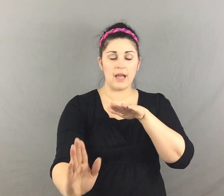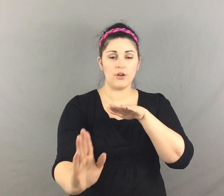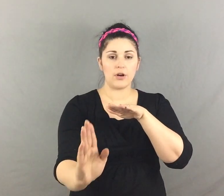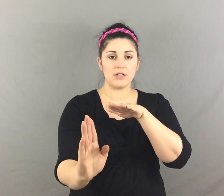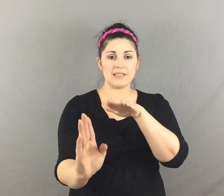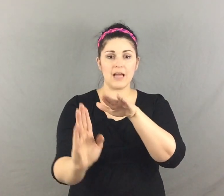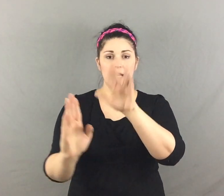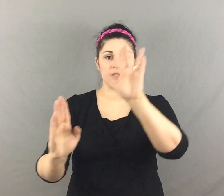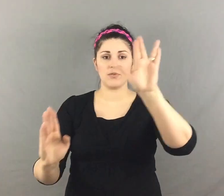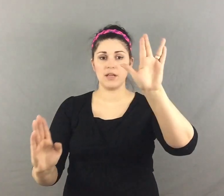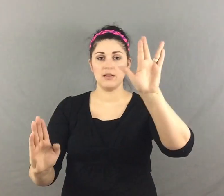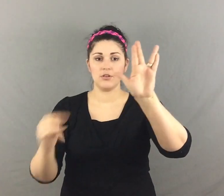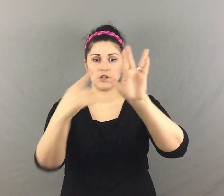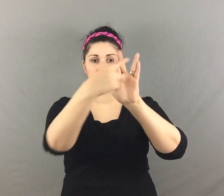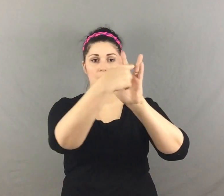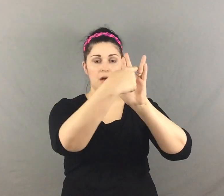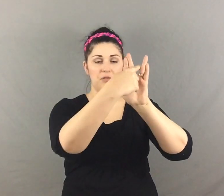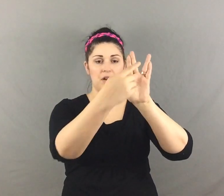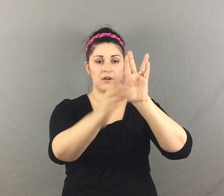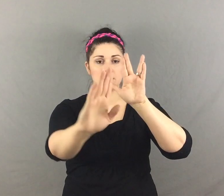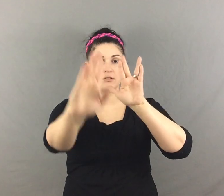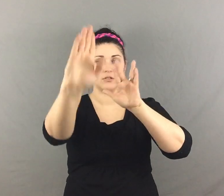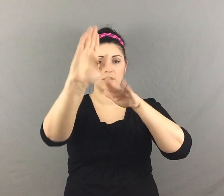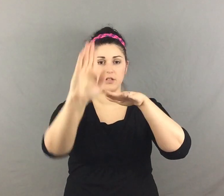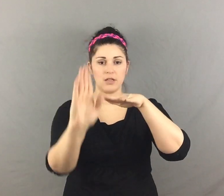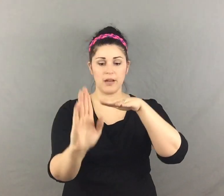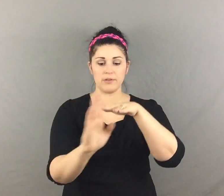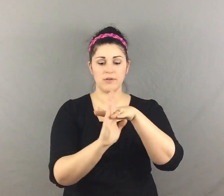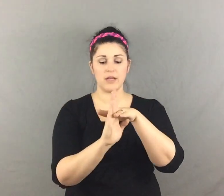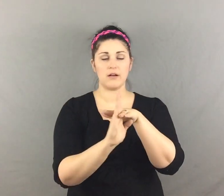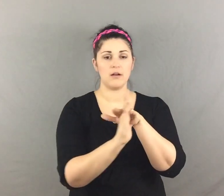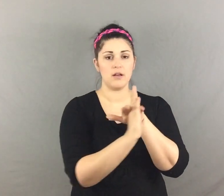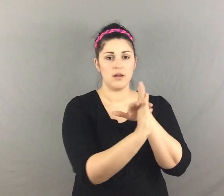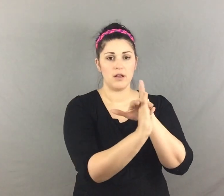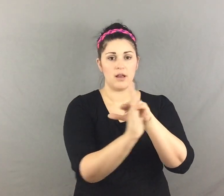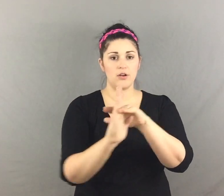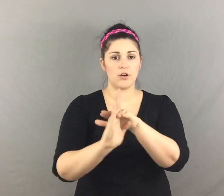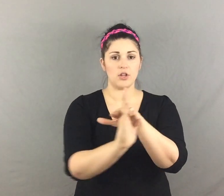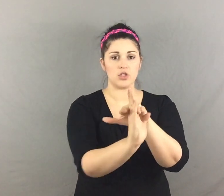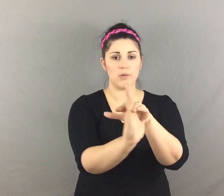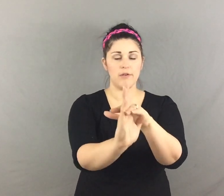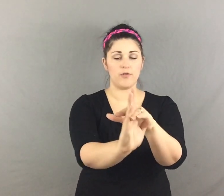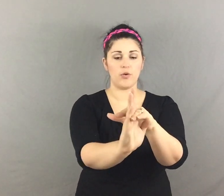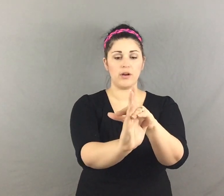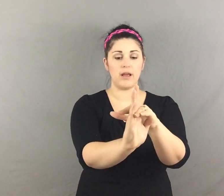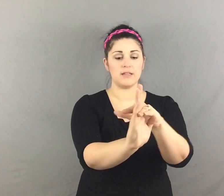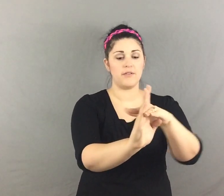And you're going to slide it between your Spock fingers. So you're going to slide it between here and you're going to swim it forward as